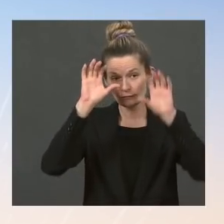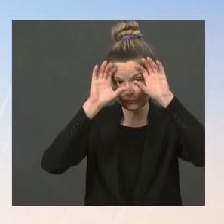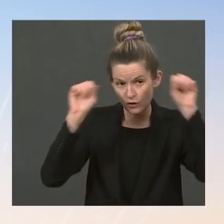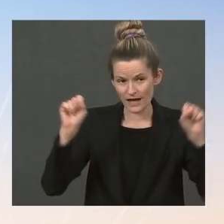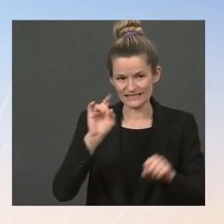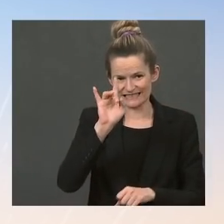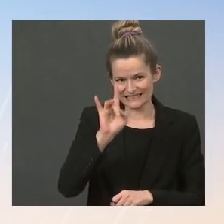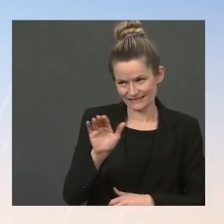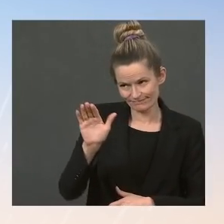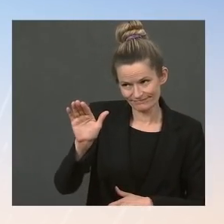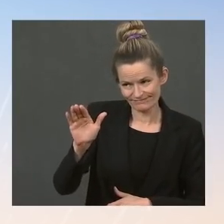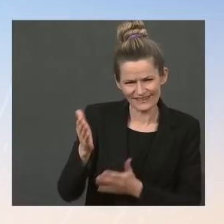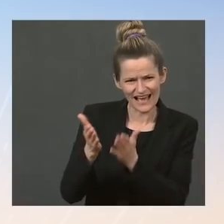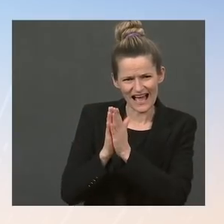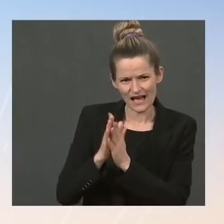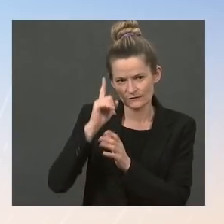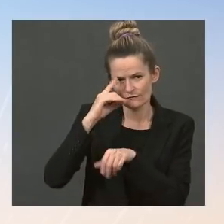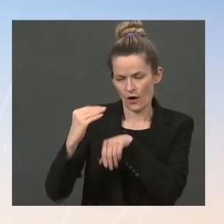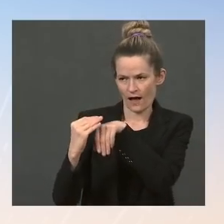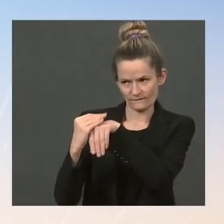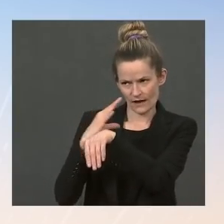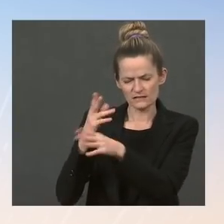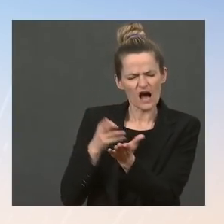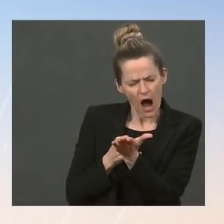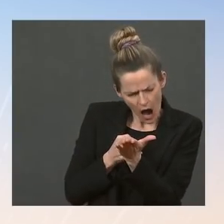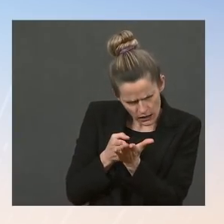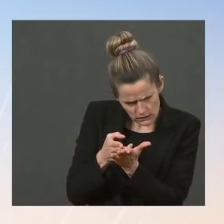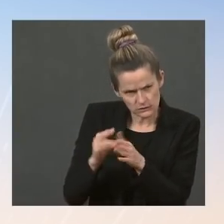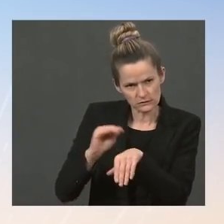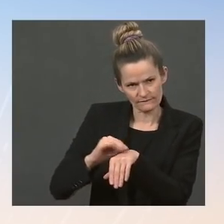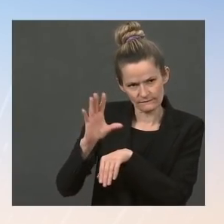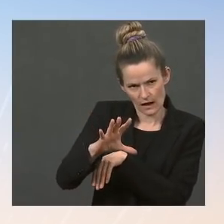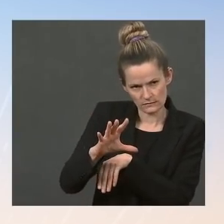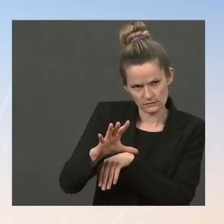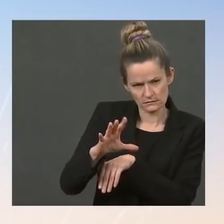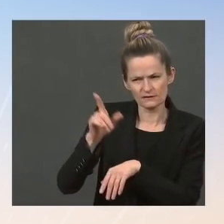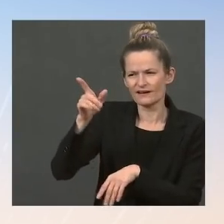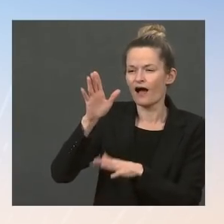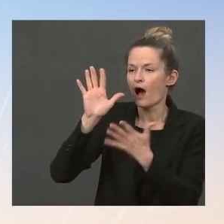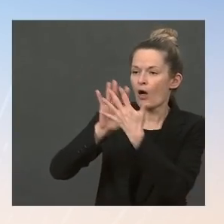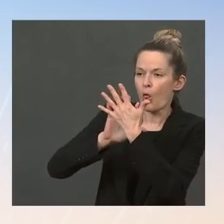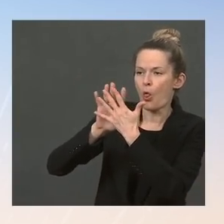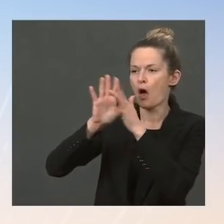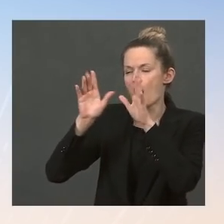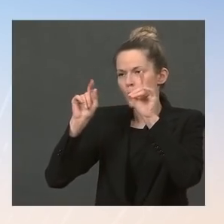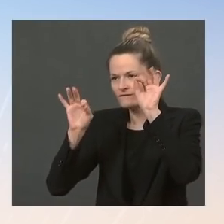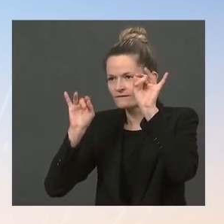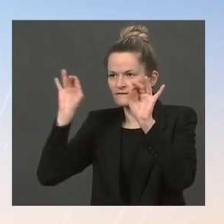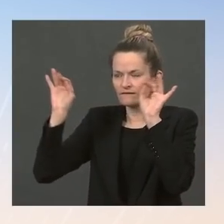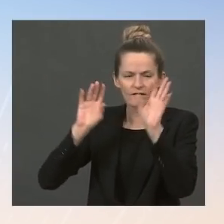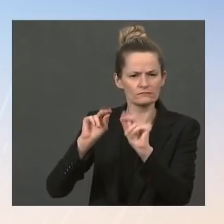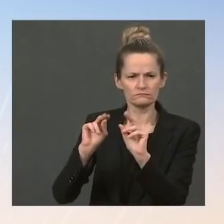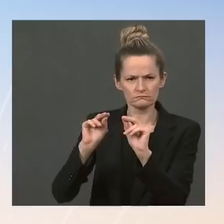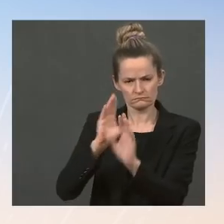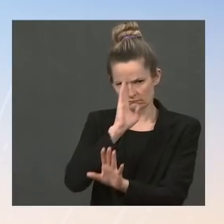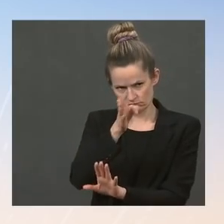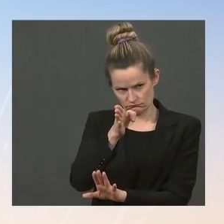candid, non-sugarcoated advice on Afghanistan and what we should do, given what we walked into,